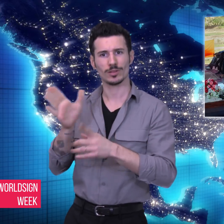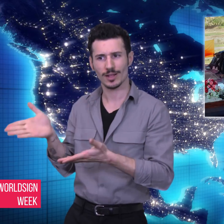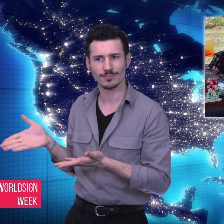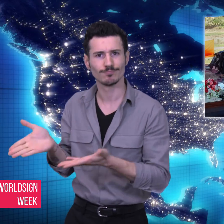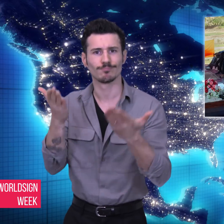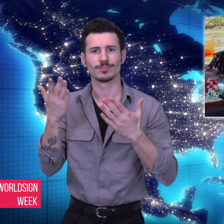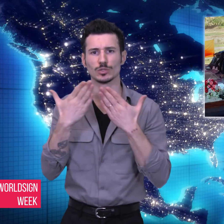Taliban.